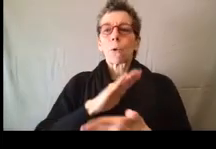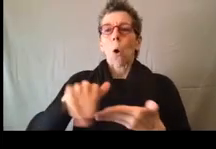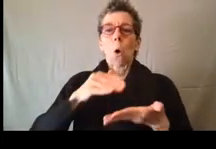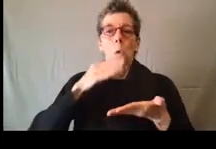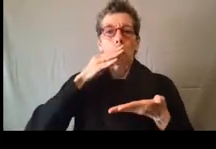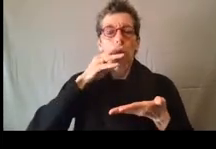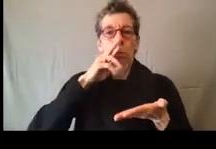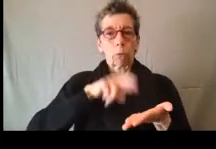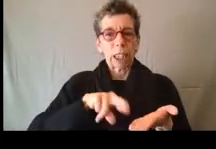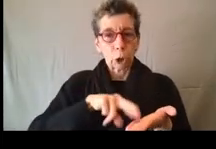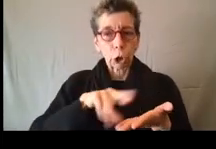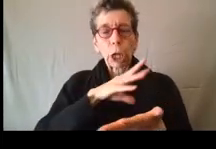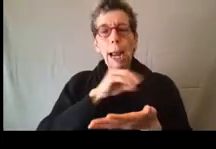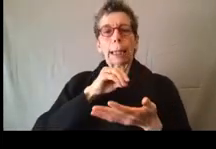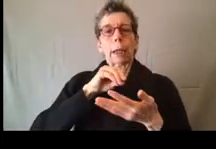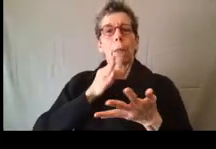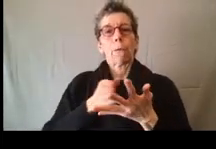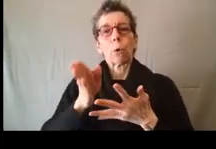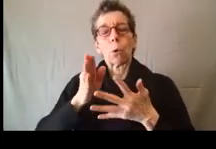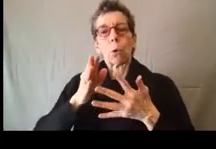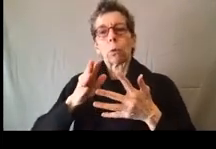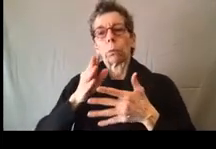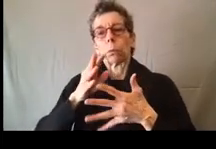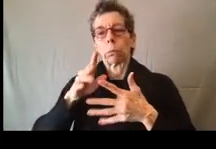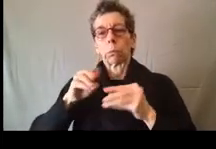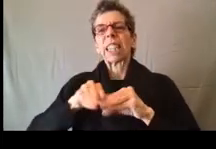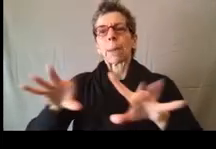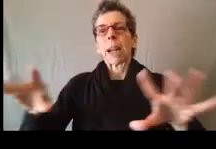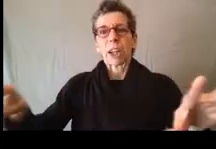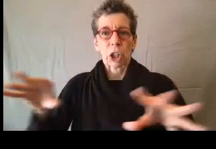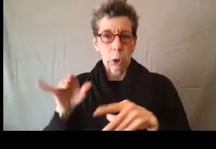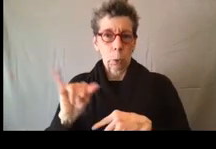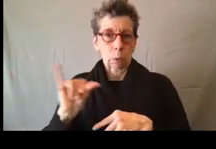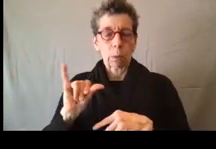the interpretation and dissemination of the research as well. We believe this increases